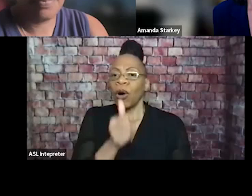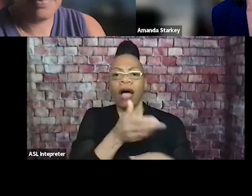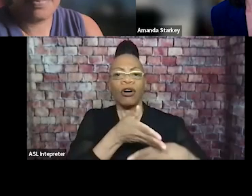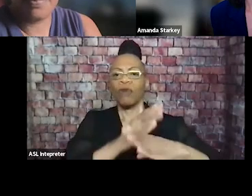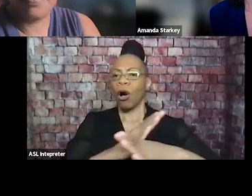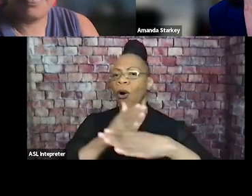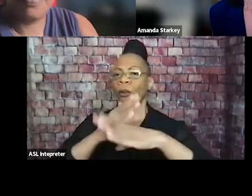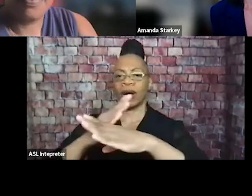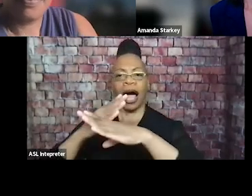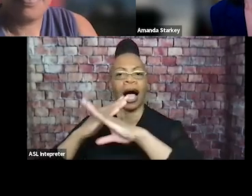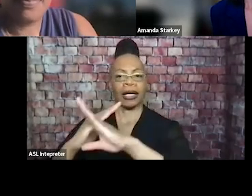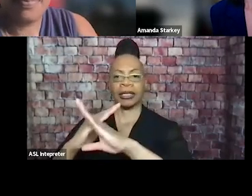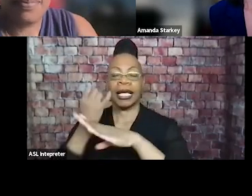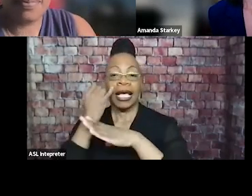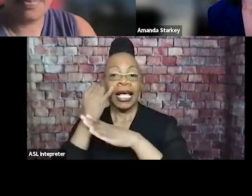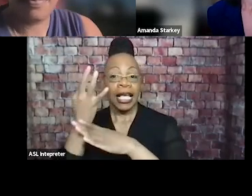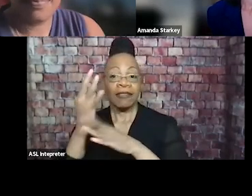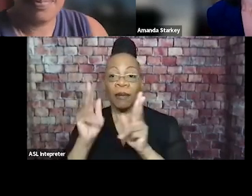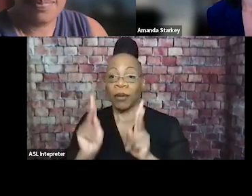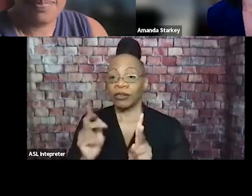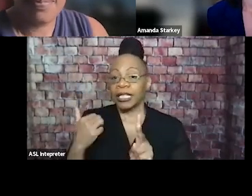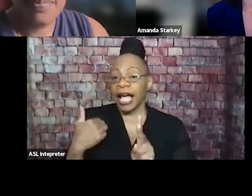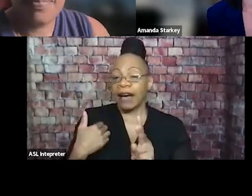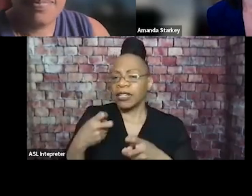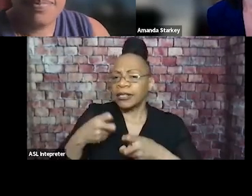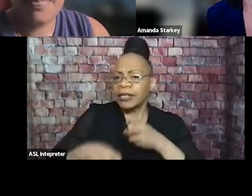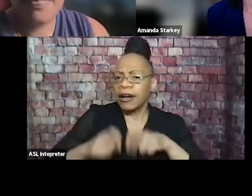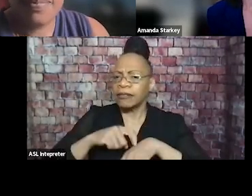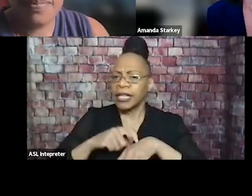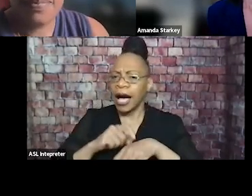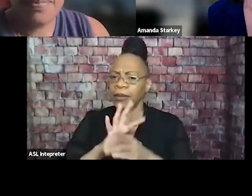If someone is having a hard time engaging in services